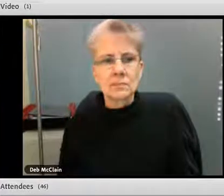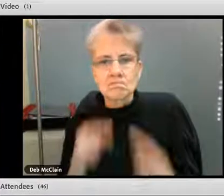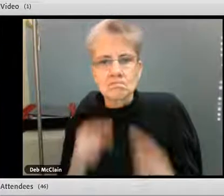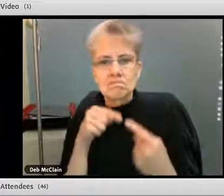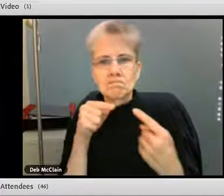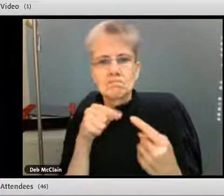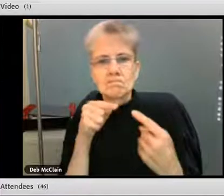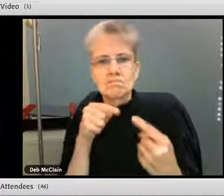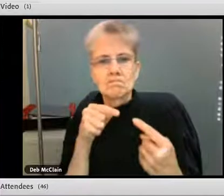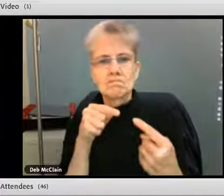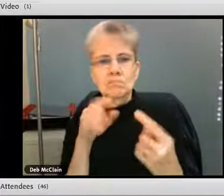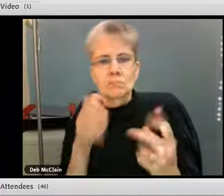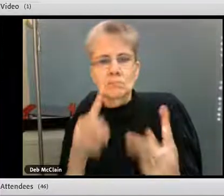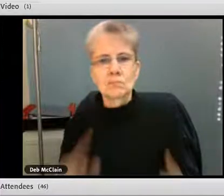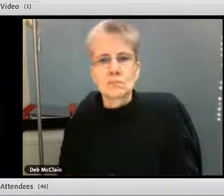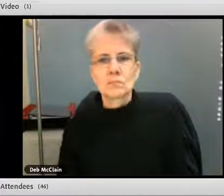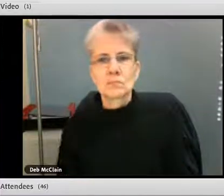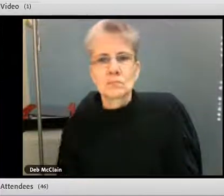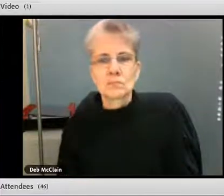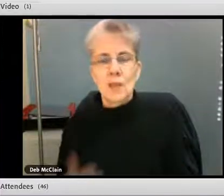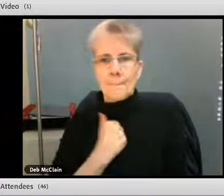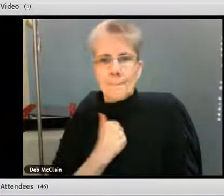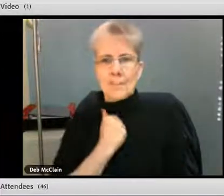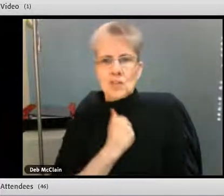I am sorry. Hold on for just a second. There we go. Finding graphics.